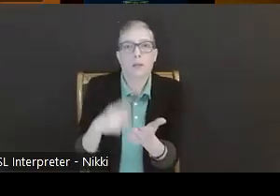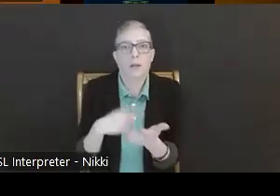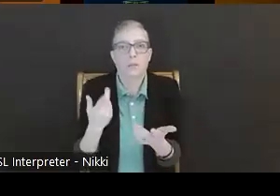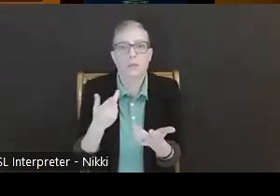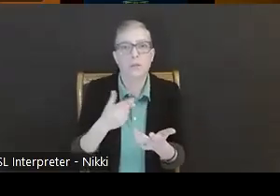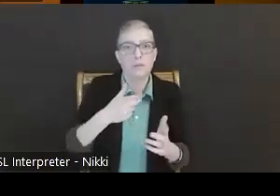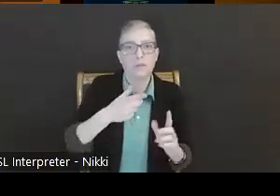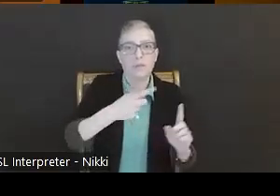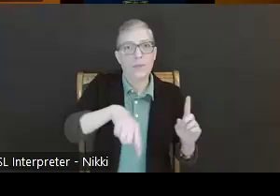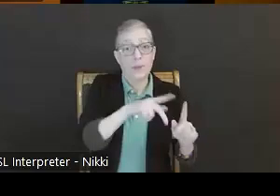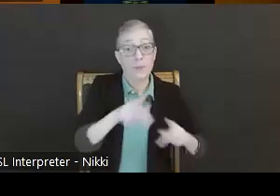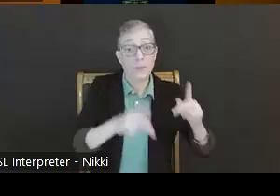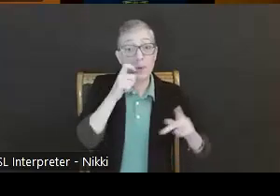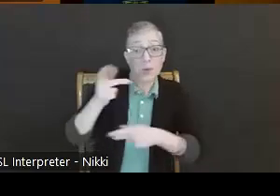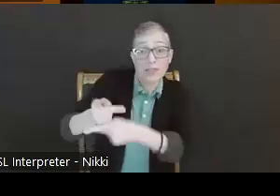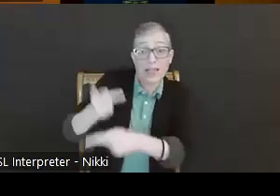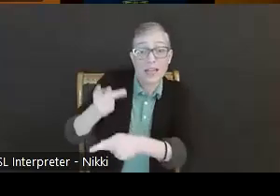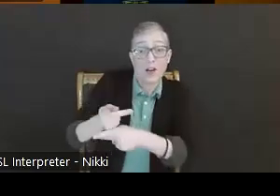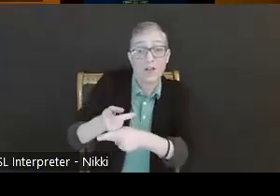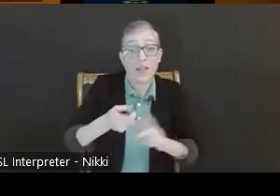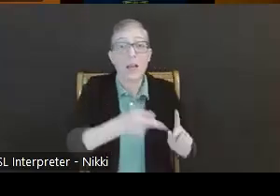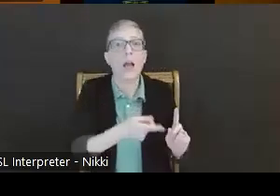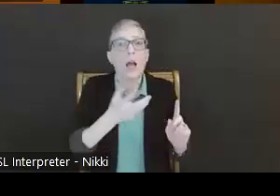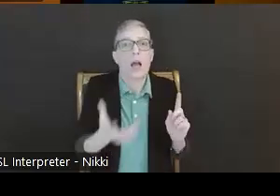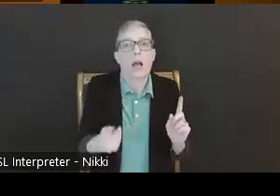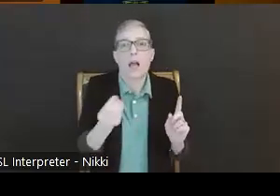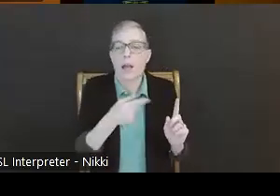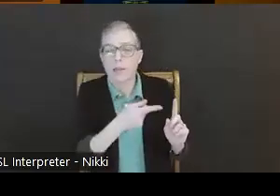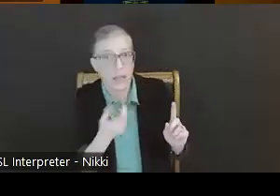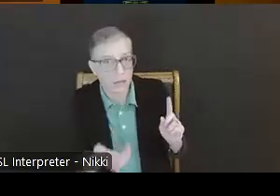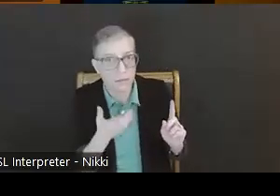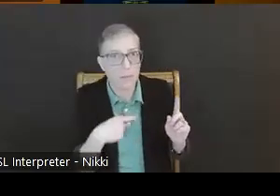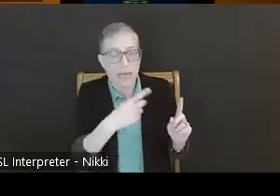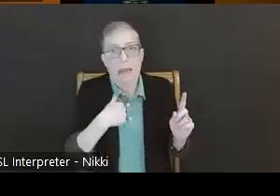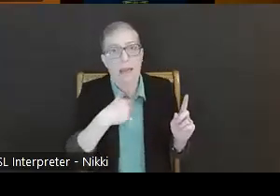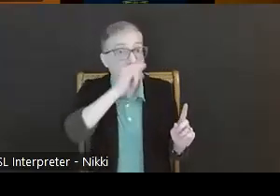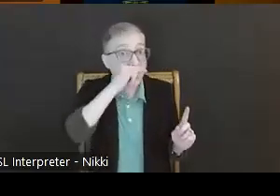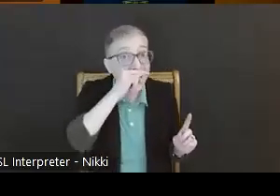children sometimes they still have parents still alive depending on what age they are in life um so